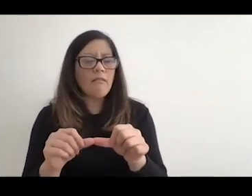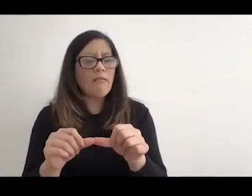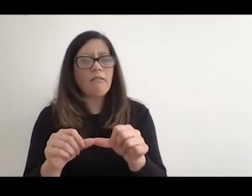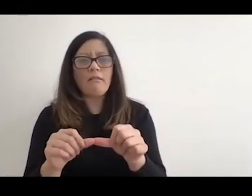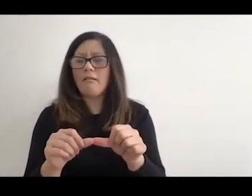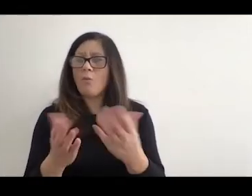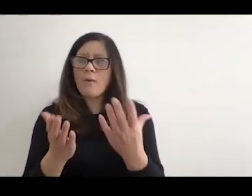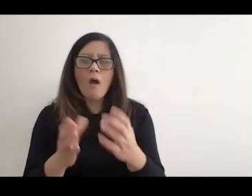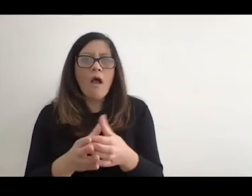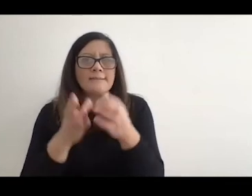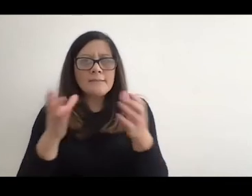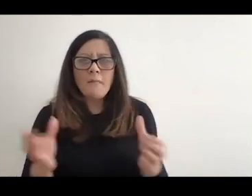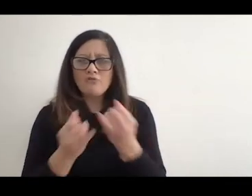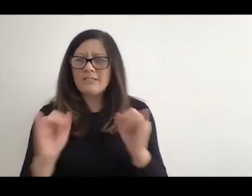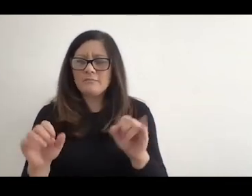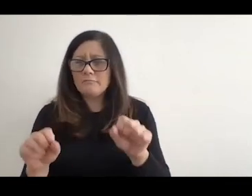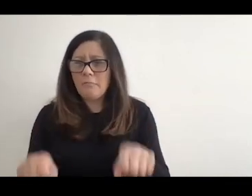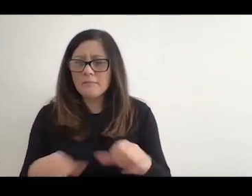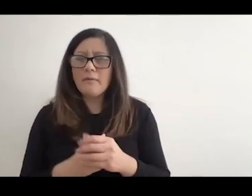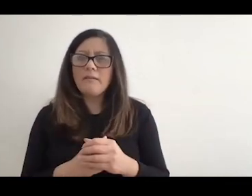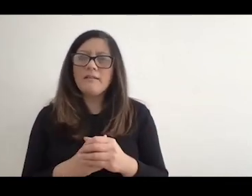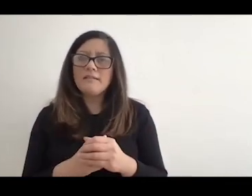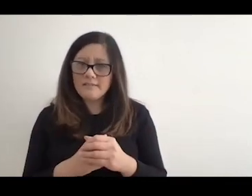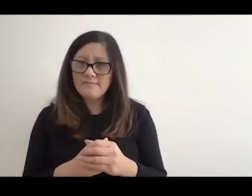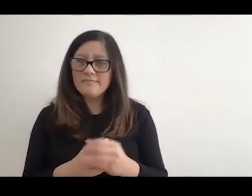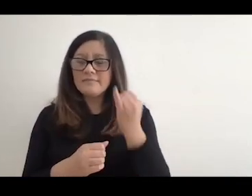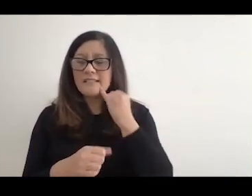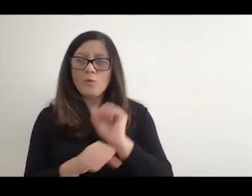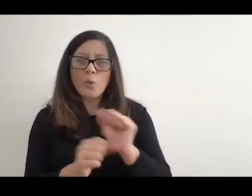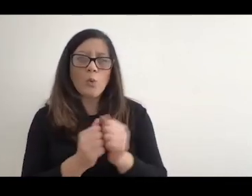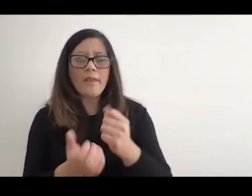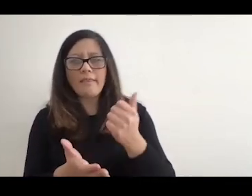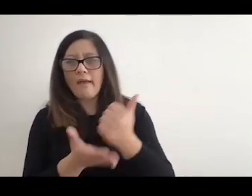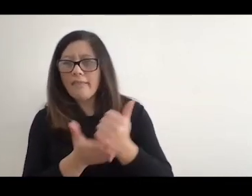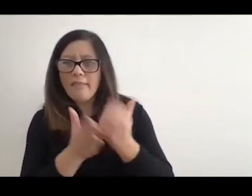If you're working with a dresser, a therapist, another family member that you